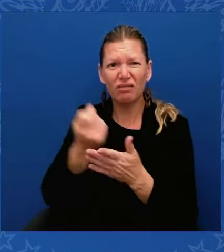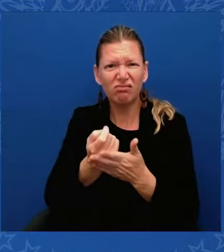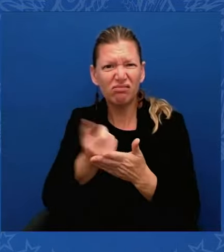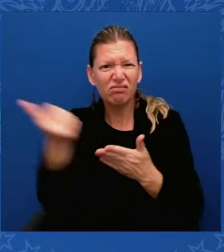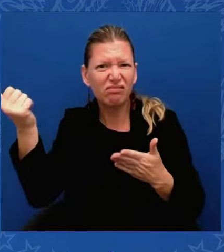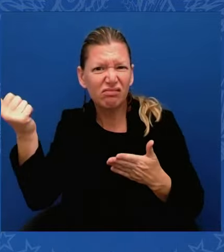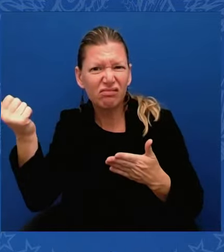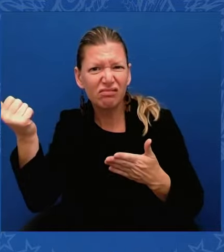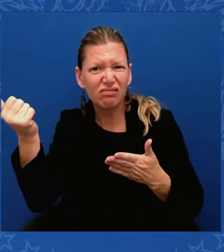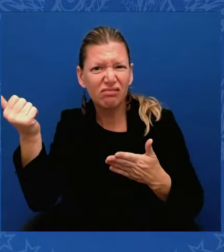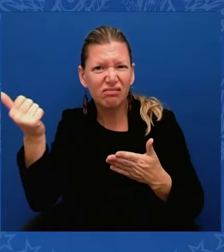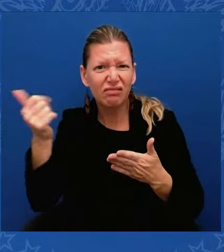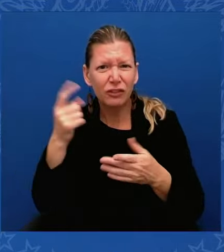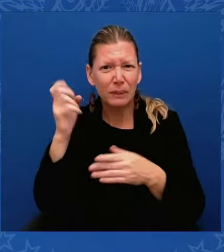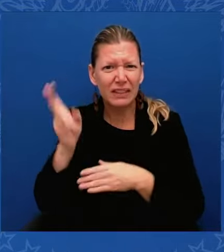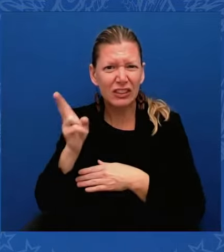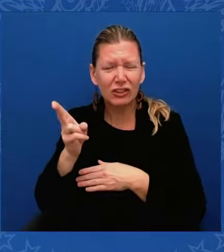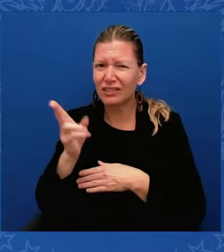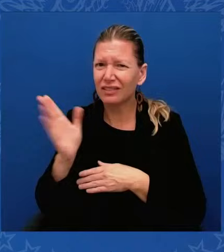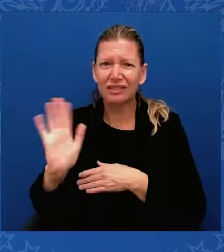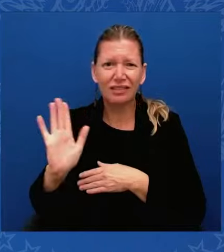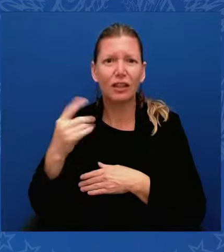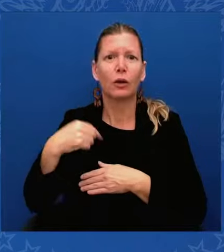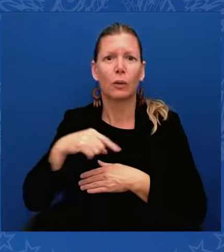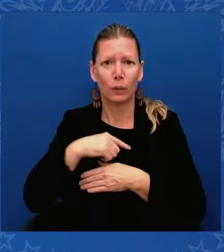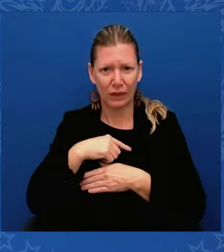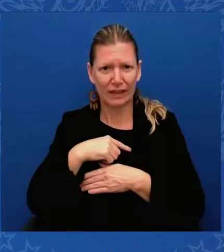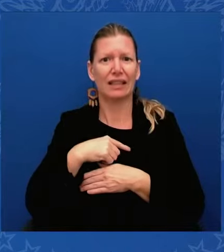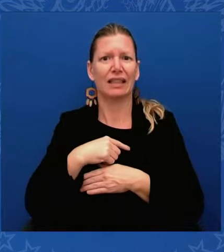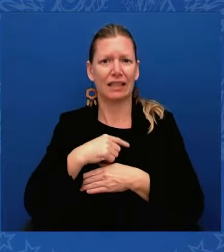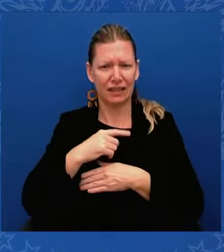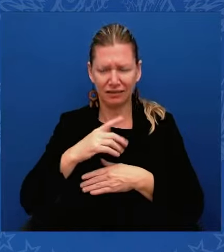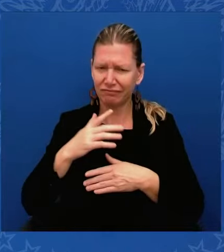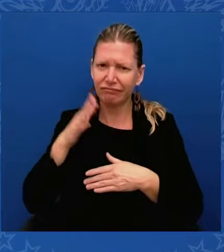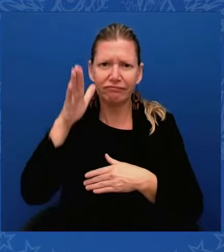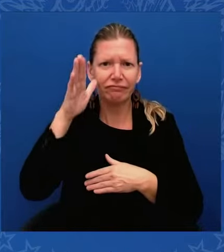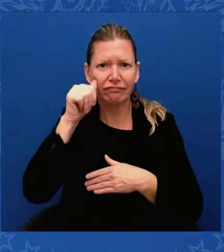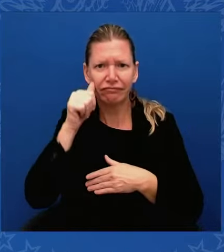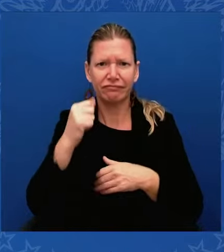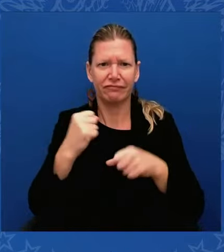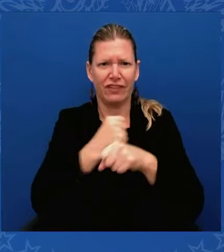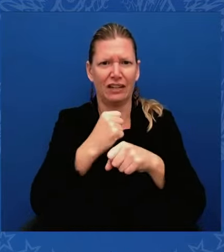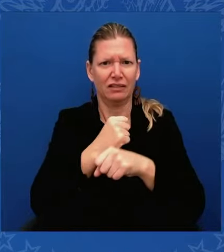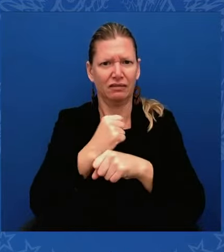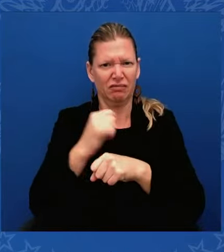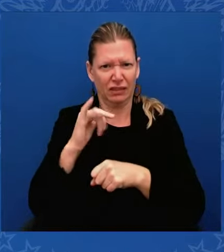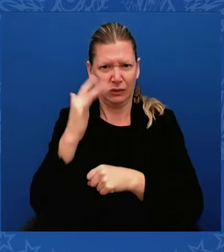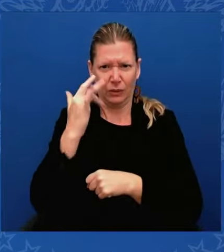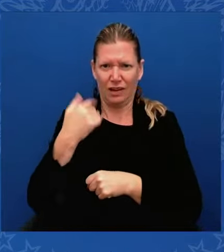Native Hawaiian Pacific Islander Heritage Month, including my dear friend we all miss and his family is here tonight, Norman